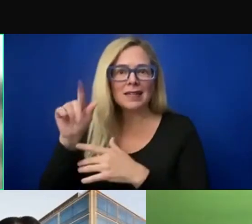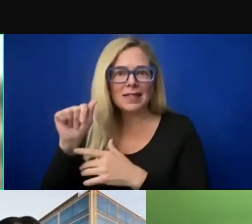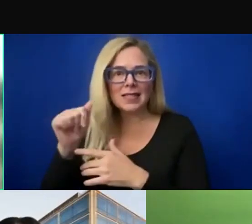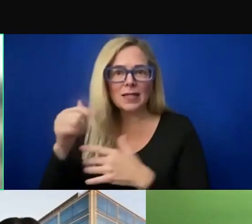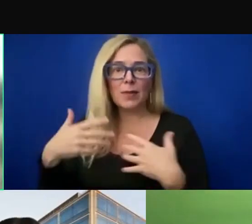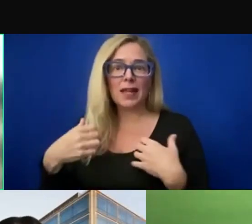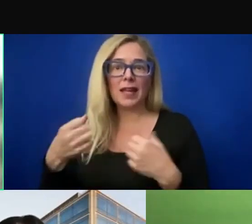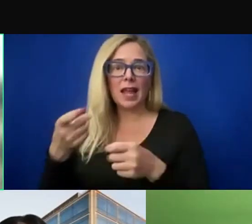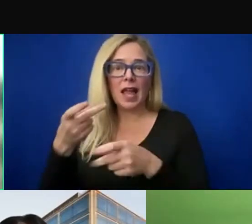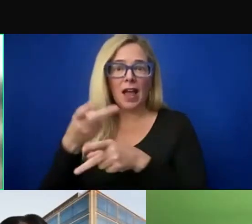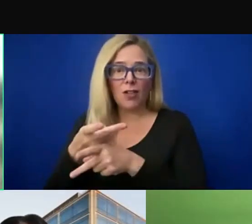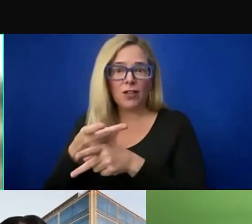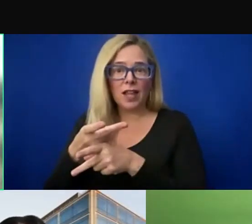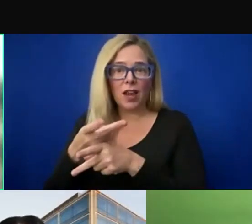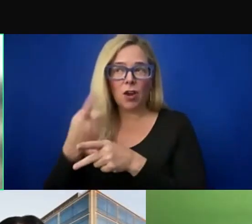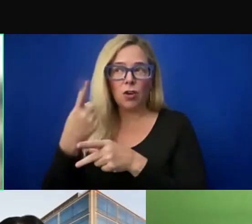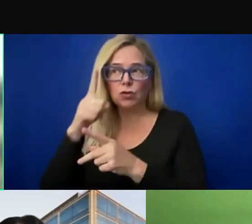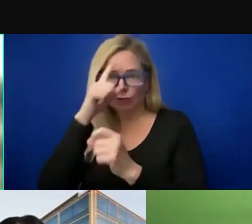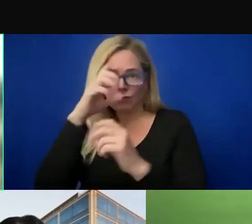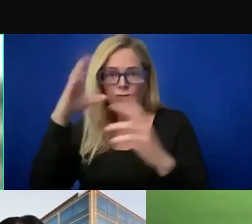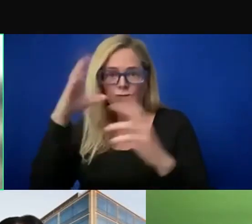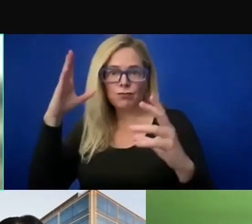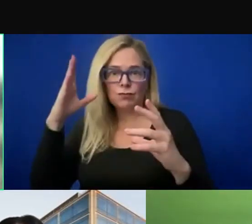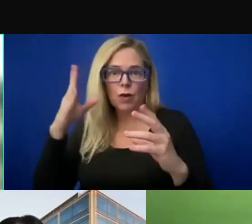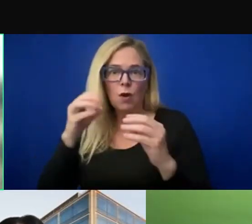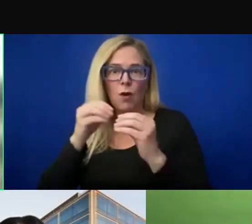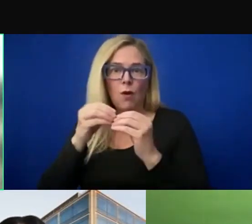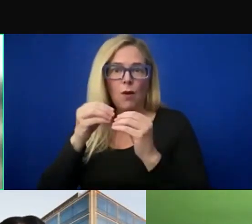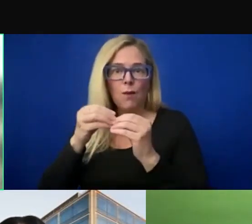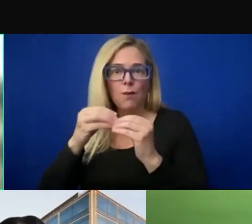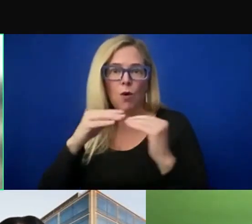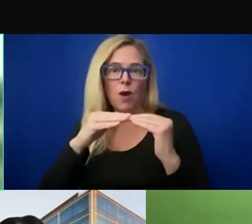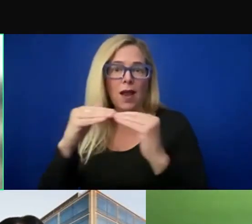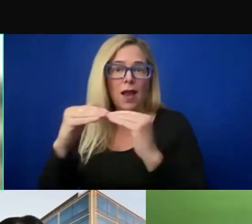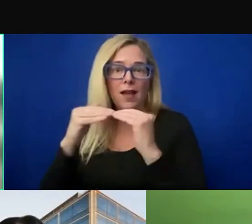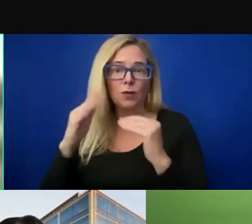future. It is my honor and privilege to introduce our esteemed panelists,